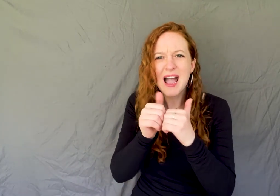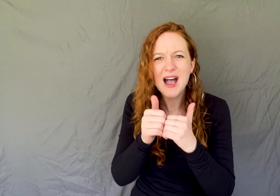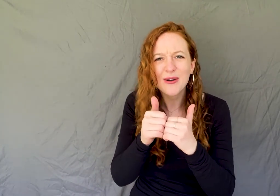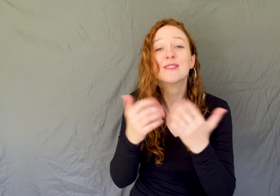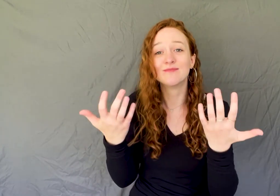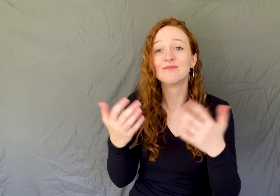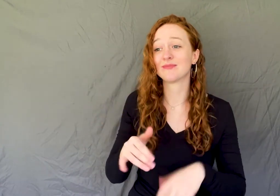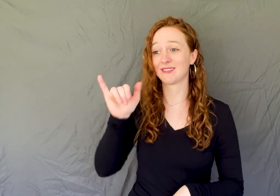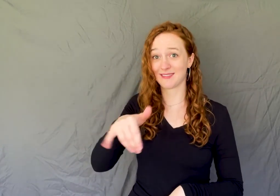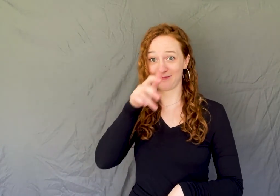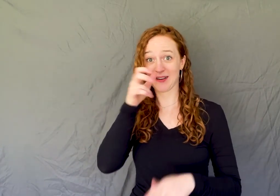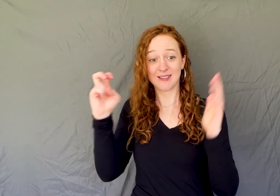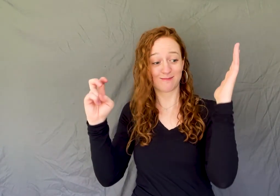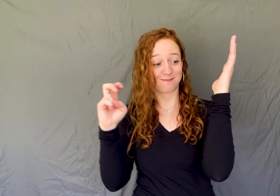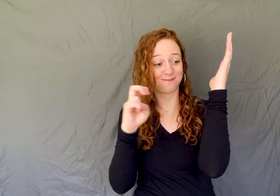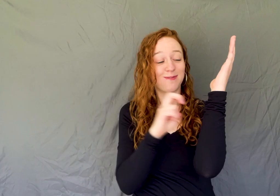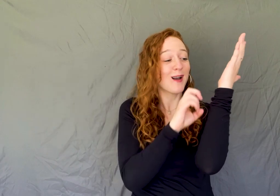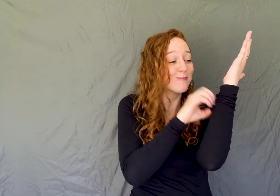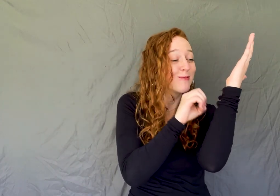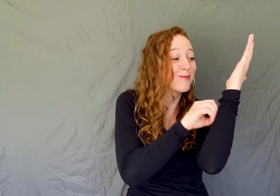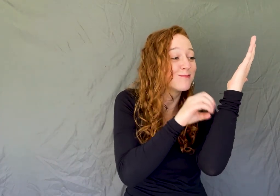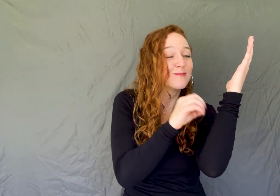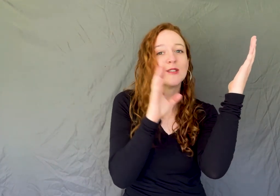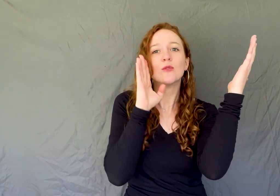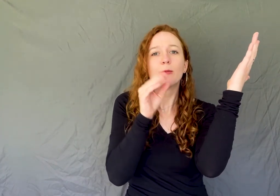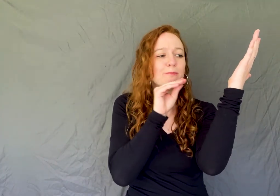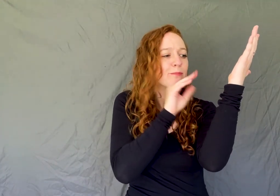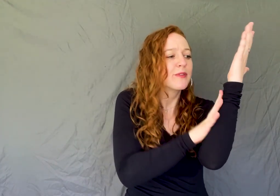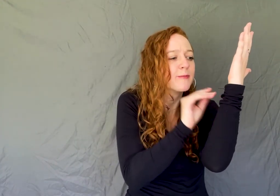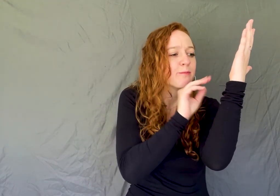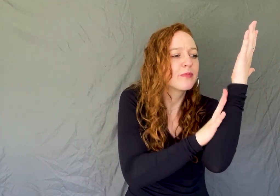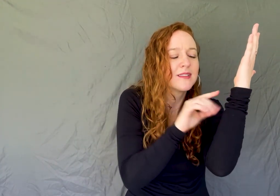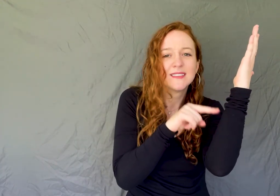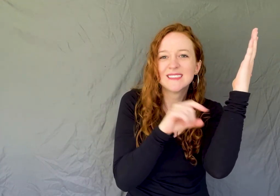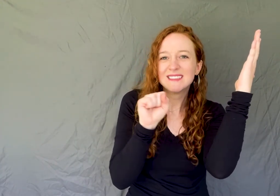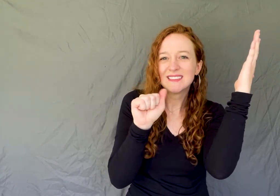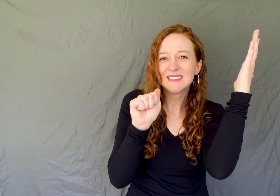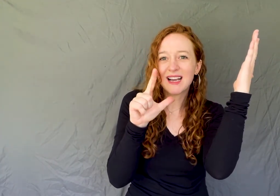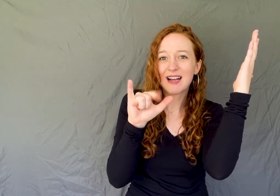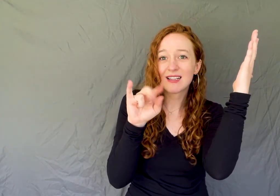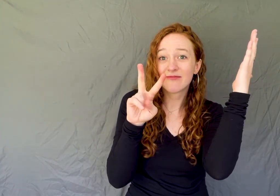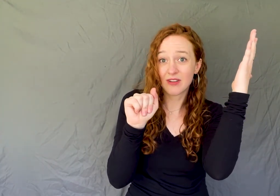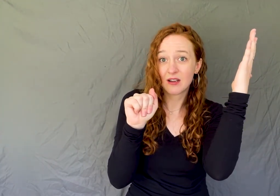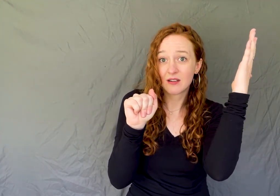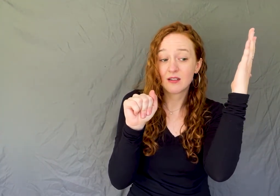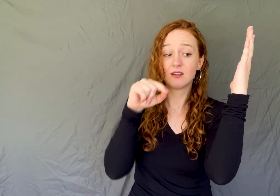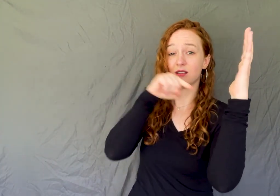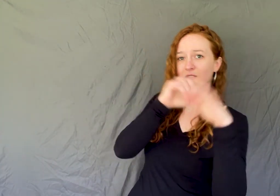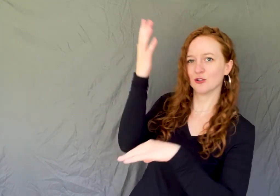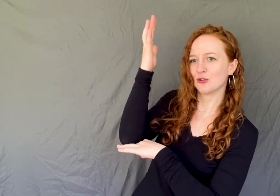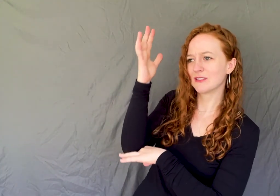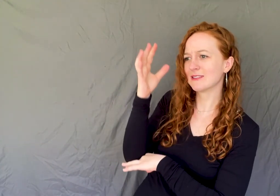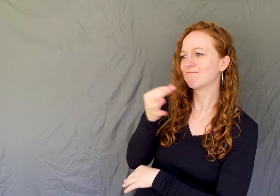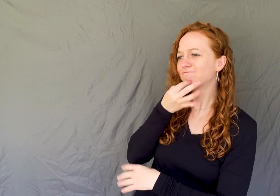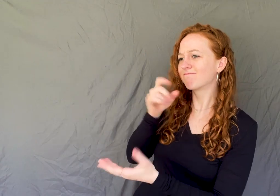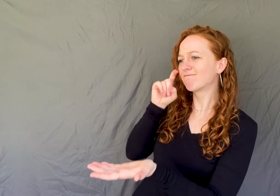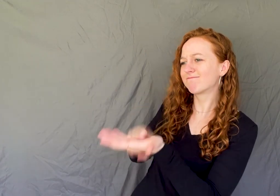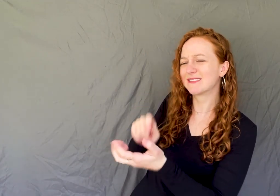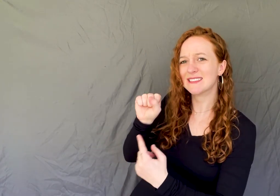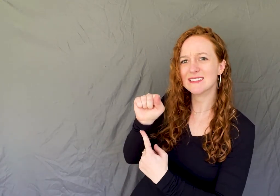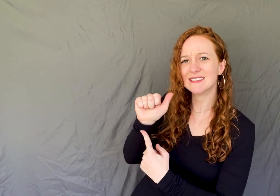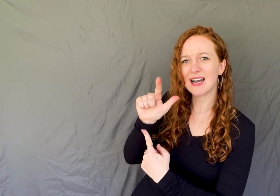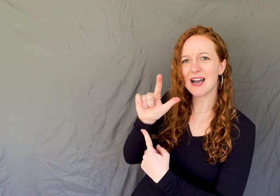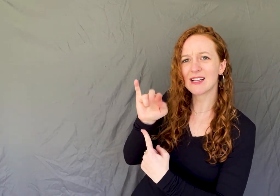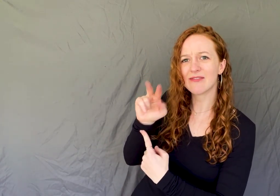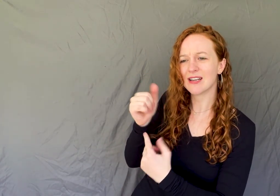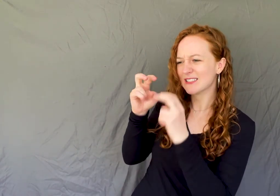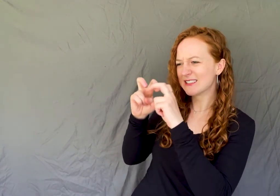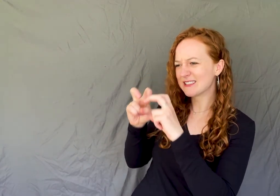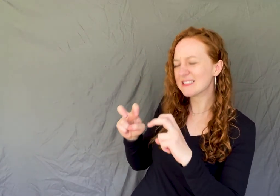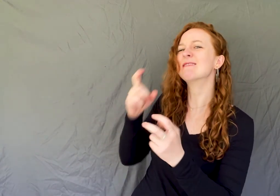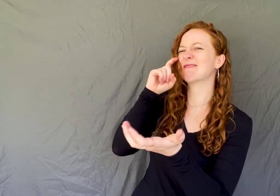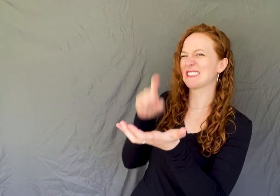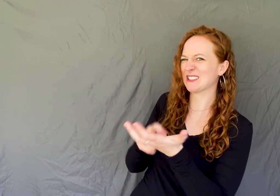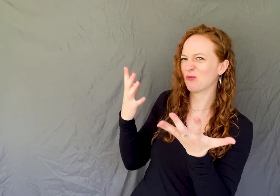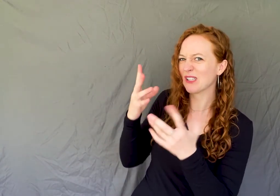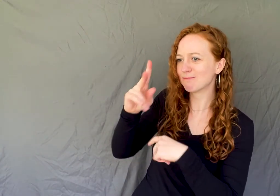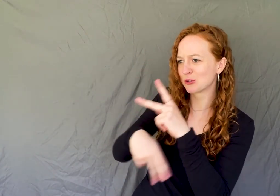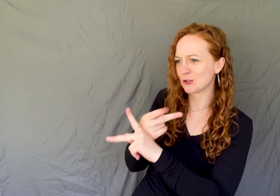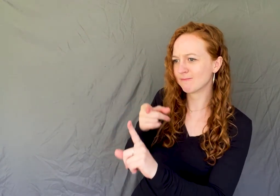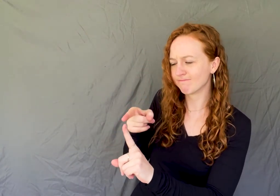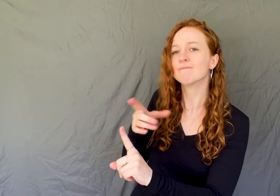The saliva of each insect species is different, and trees can match the saliva to the insect.